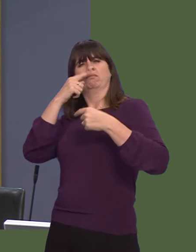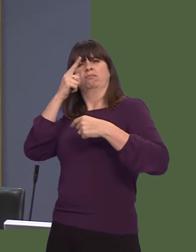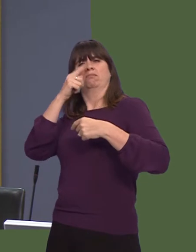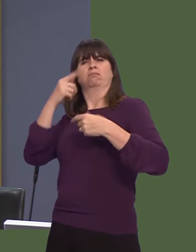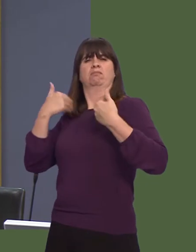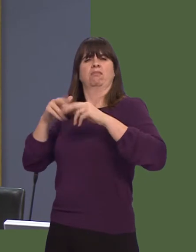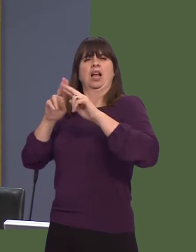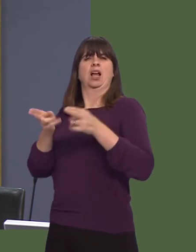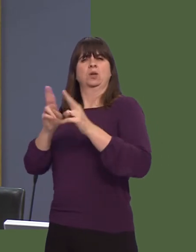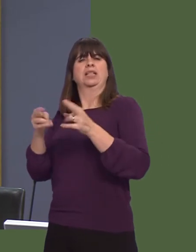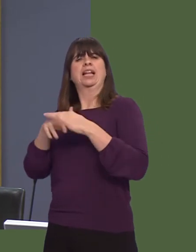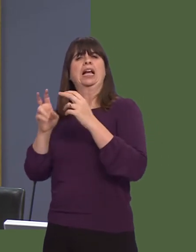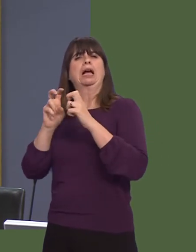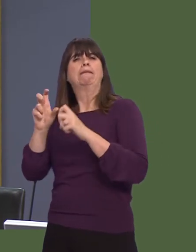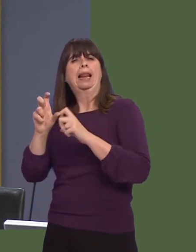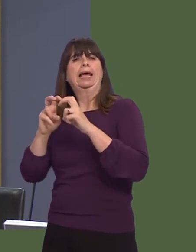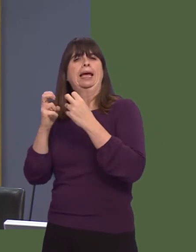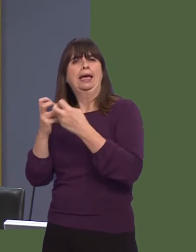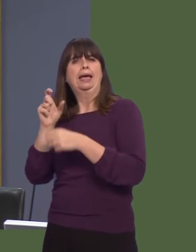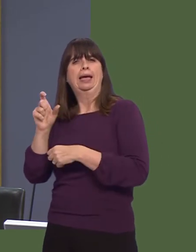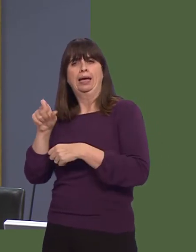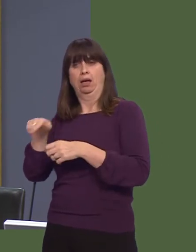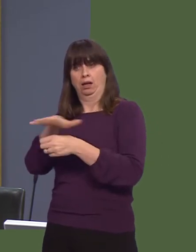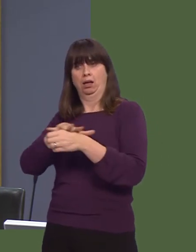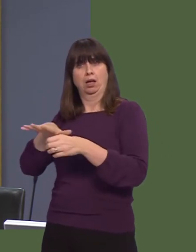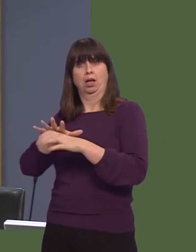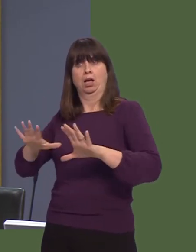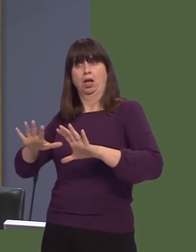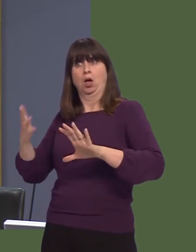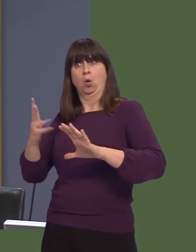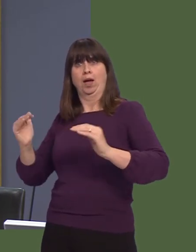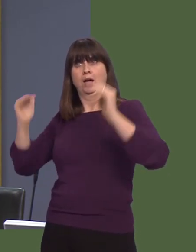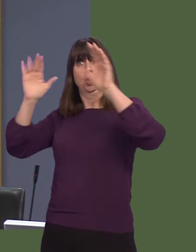like Caerphilly, in the south of my constituency. They don't deliver affordable housing. Will